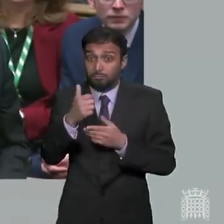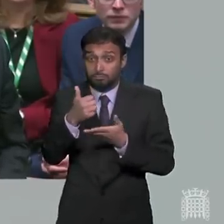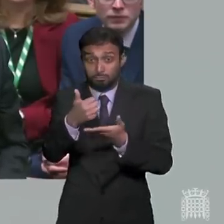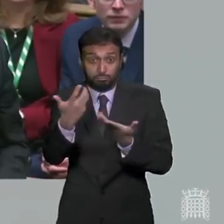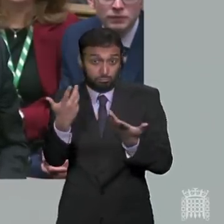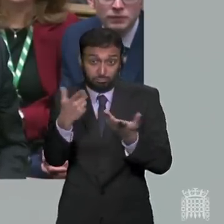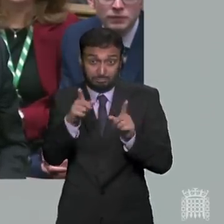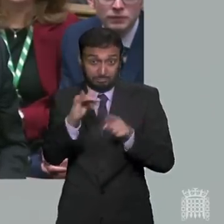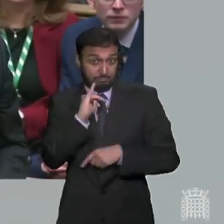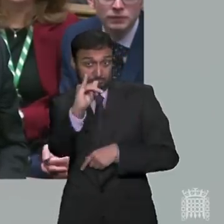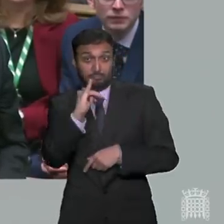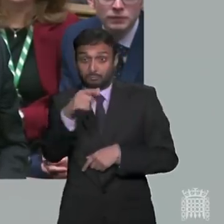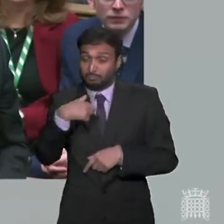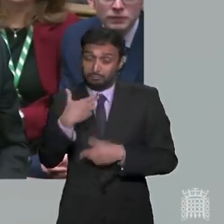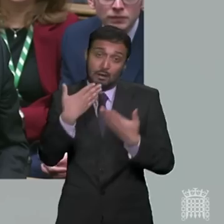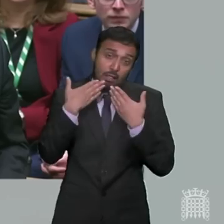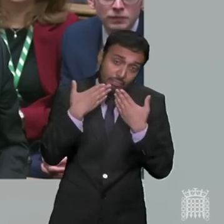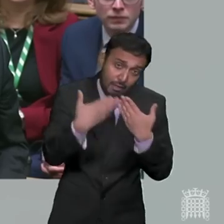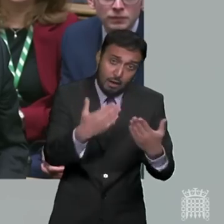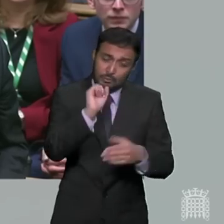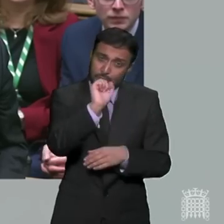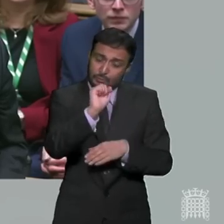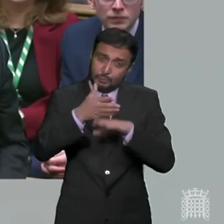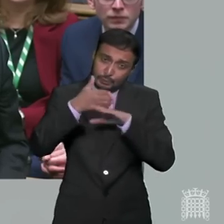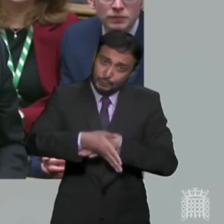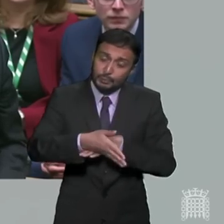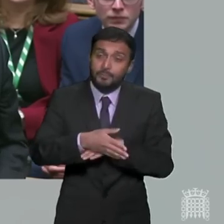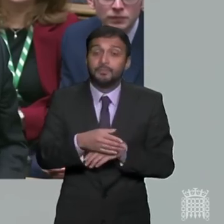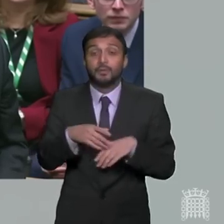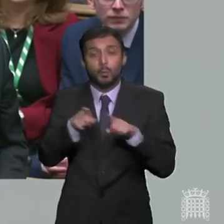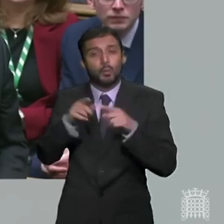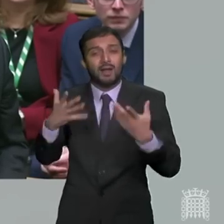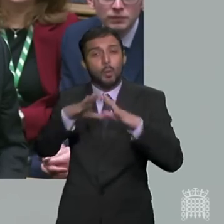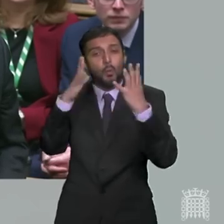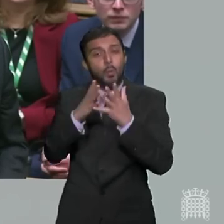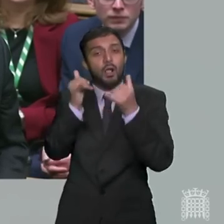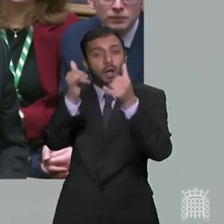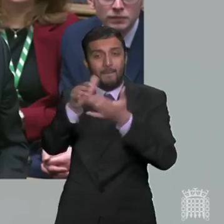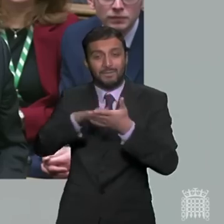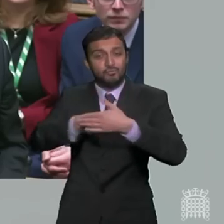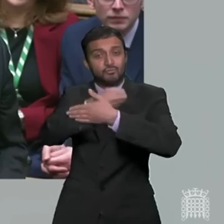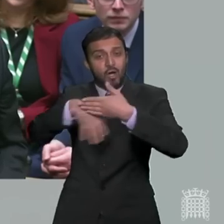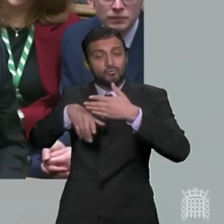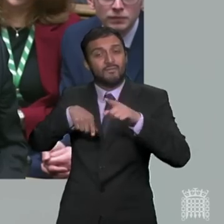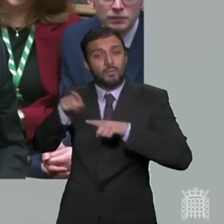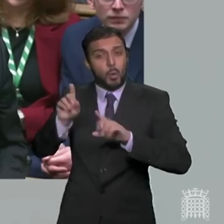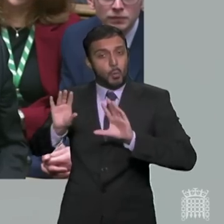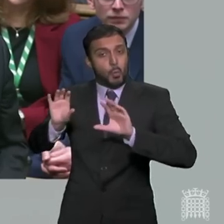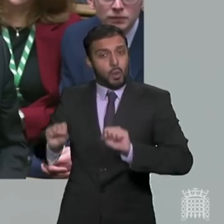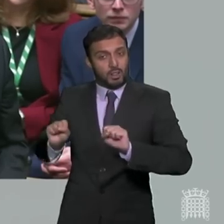With top-flight football taking a bit of a break at the moment because of the World cup, will he also join me in reminding people that this is the perfect opportunity to go out